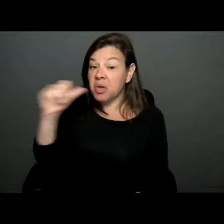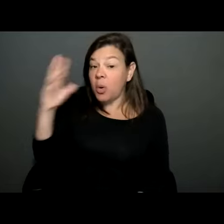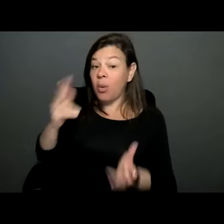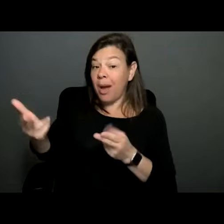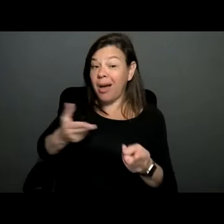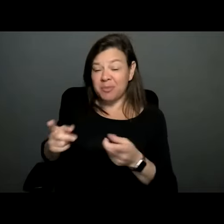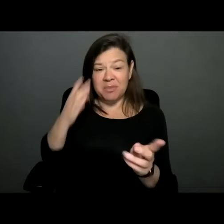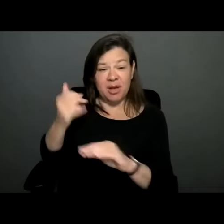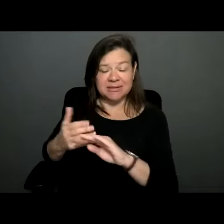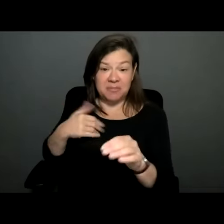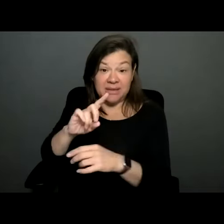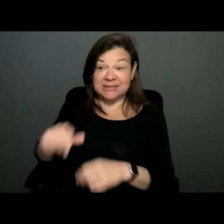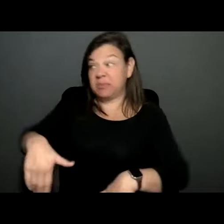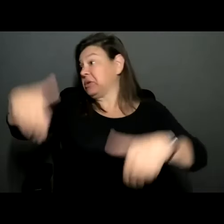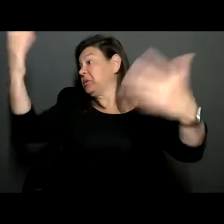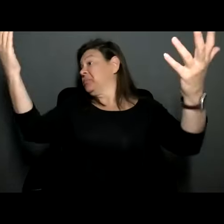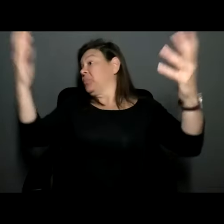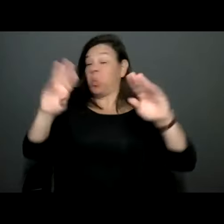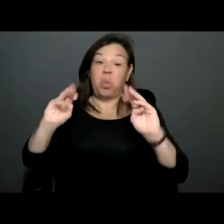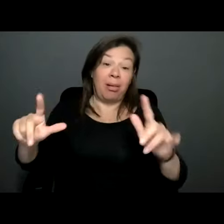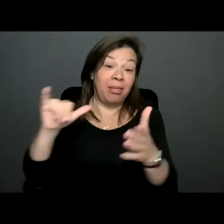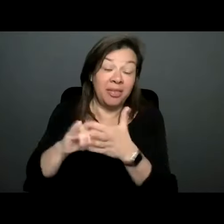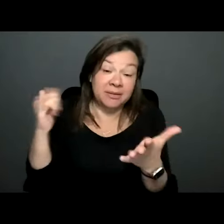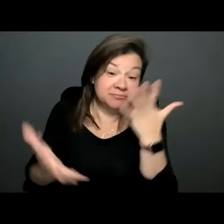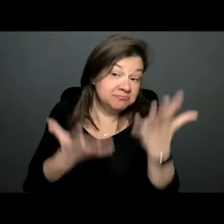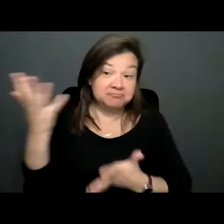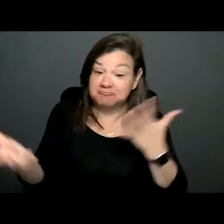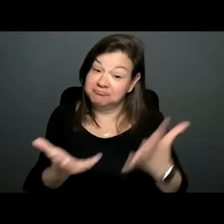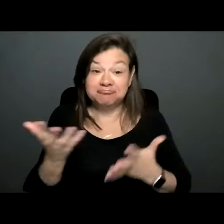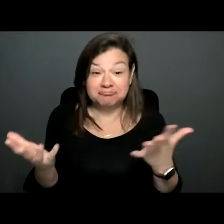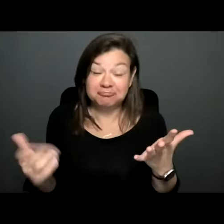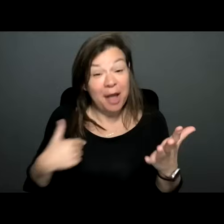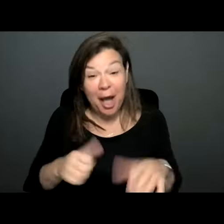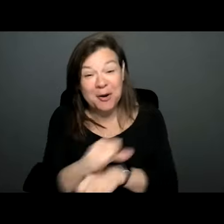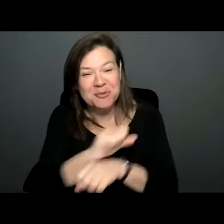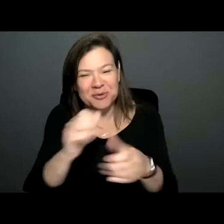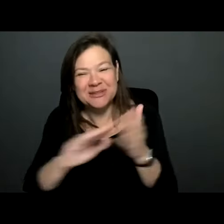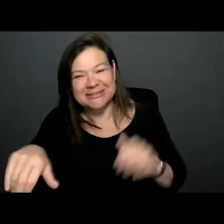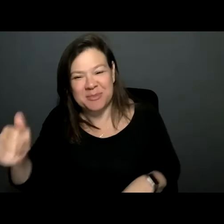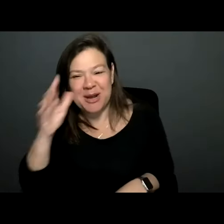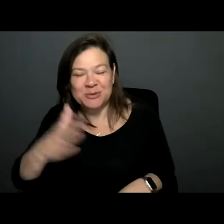well, you know, then I will work with somebody else who will, and